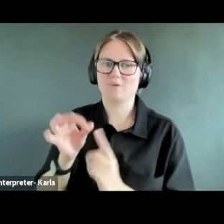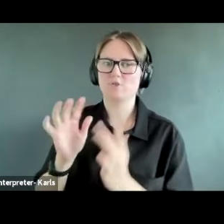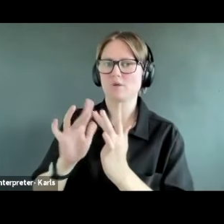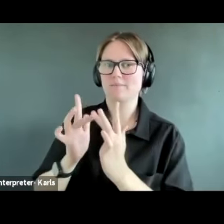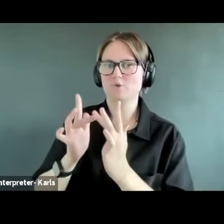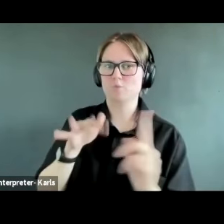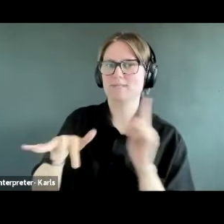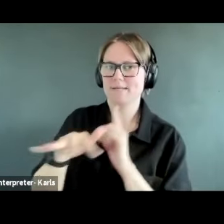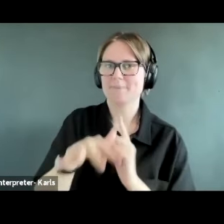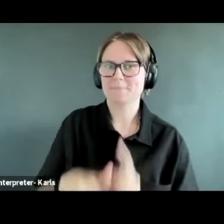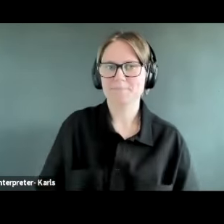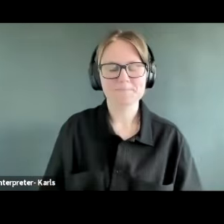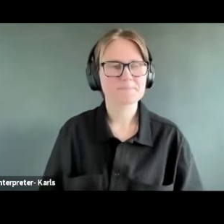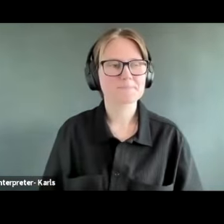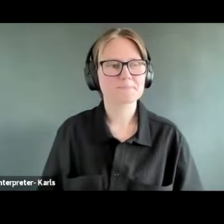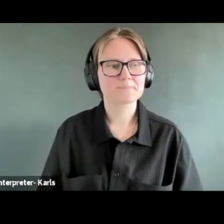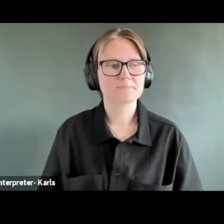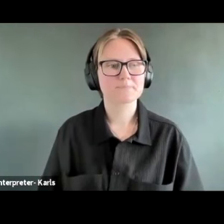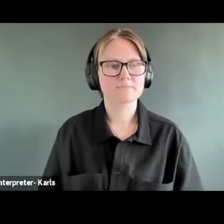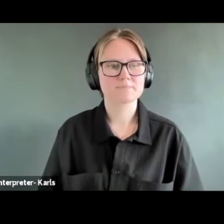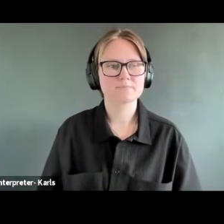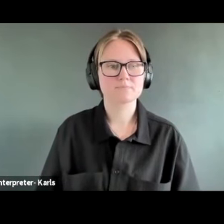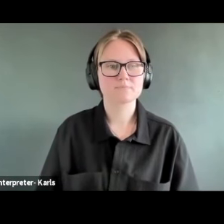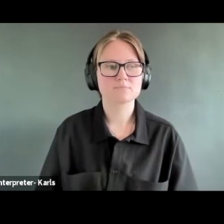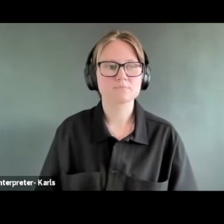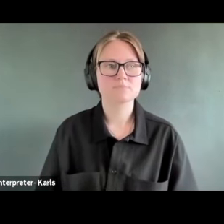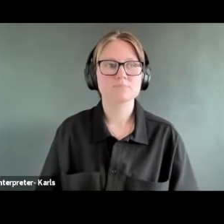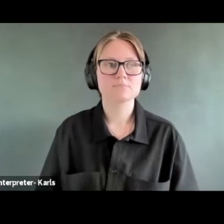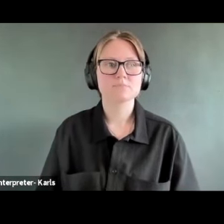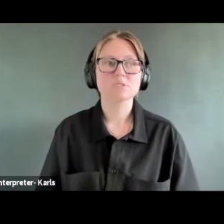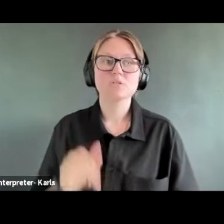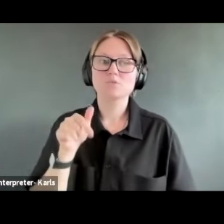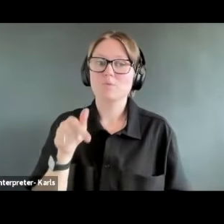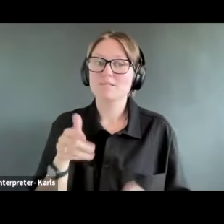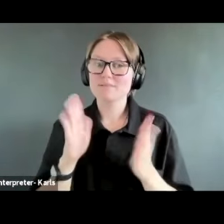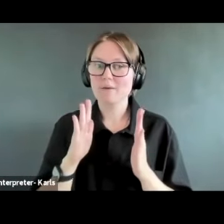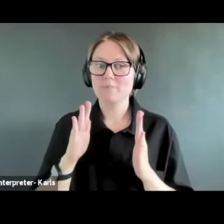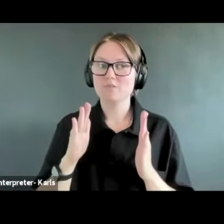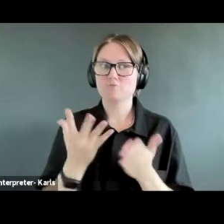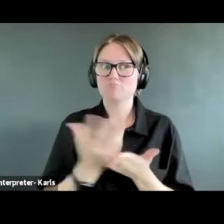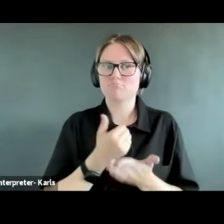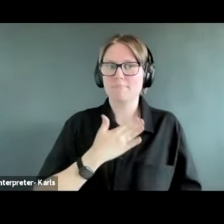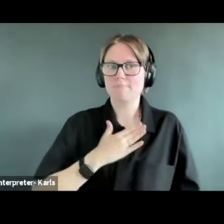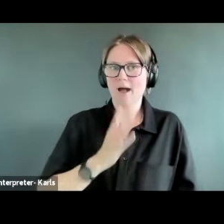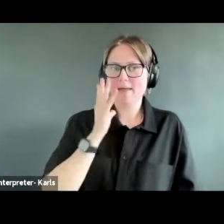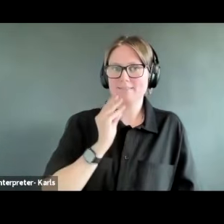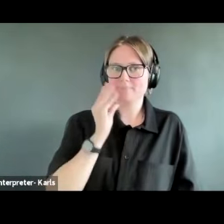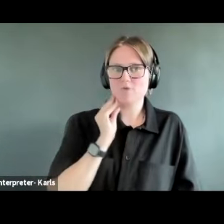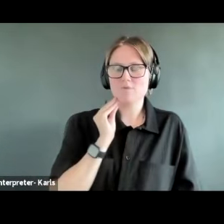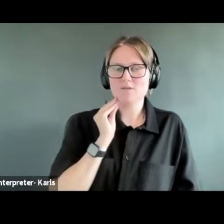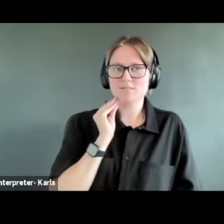so it allowed me to combine my experience of being